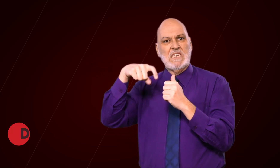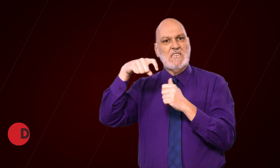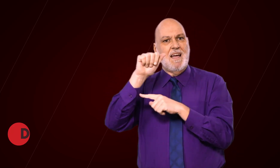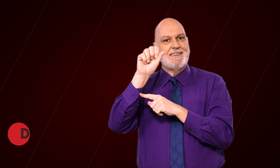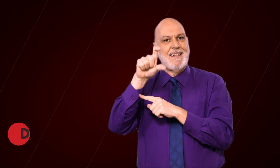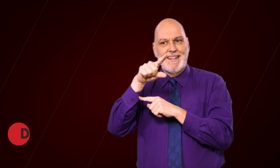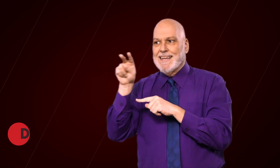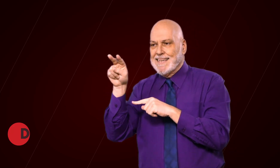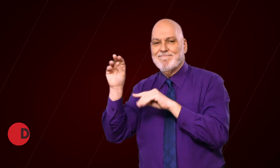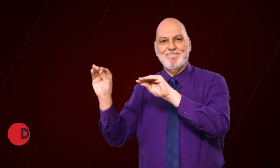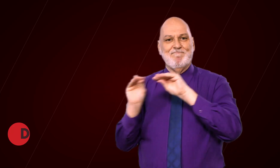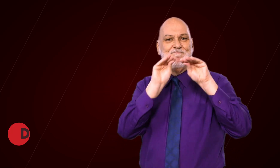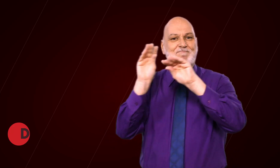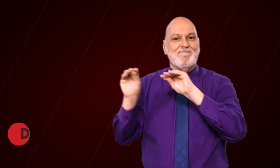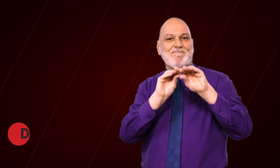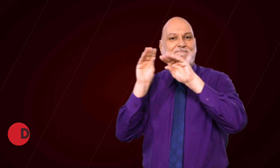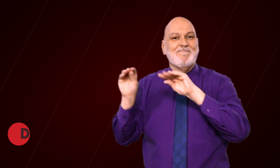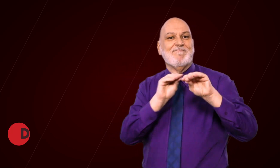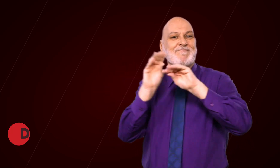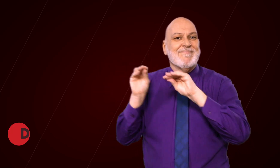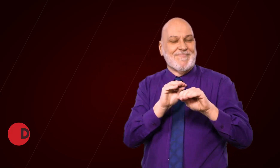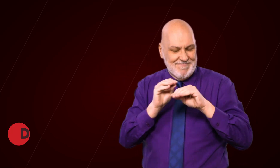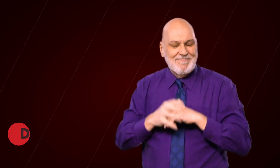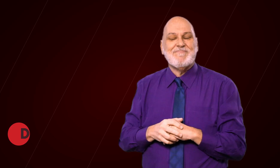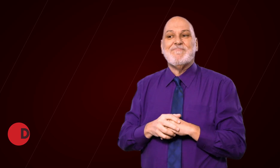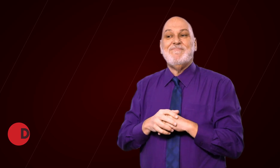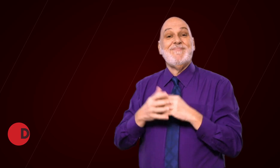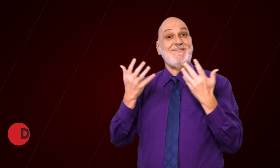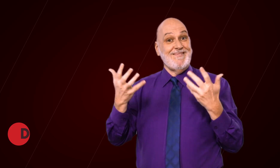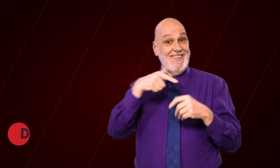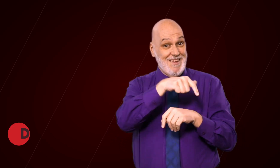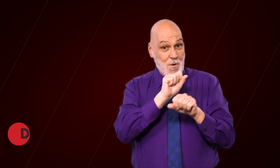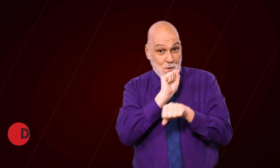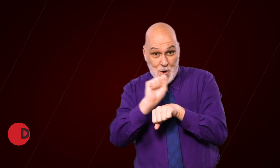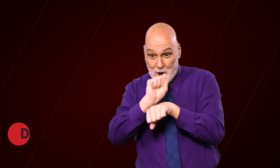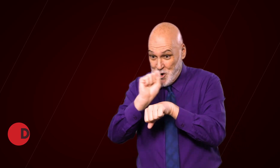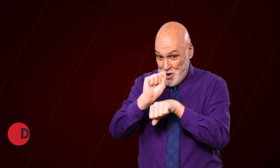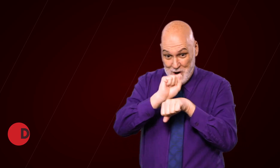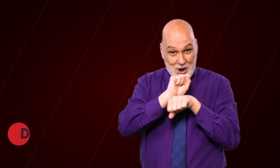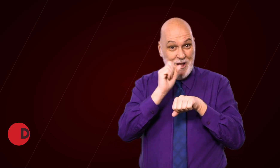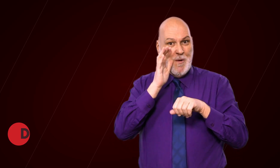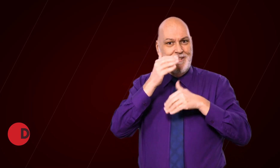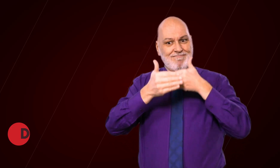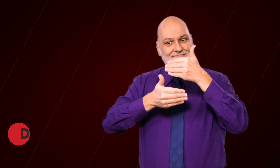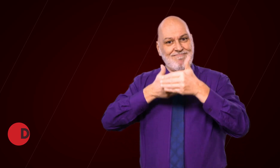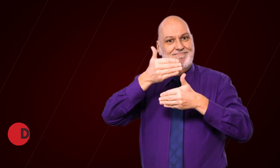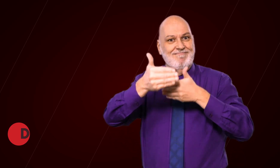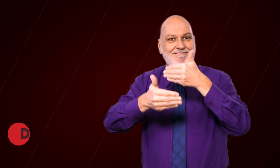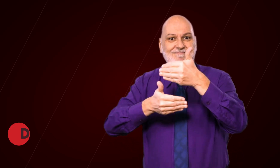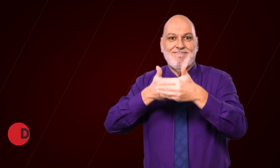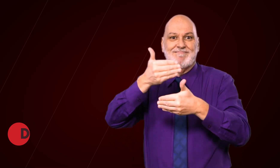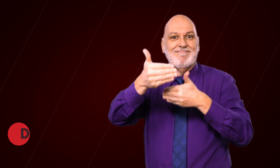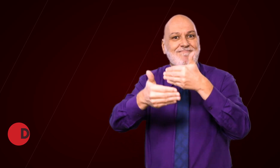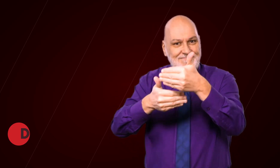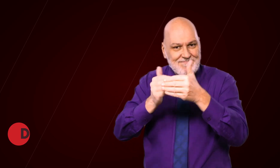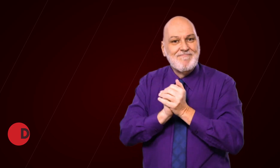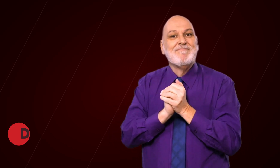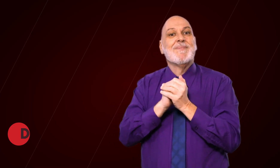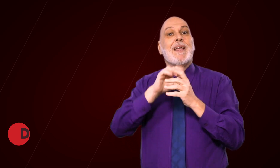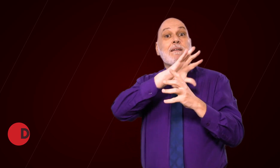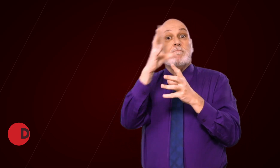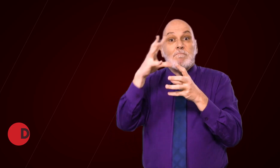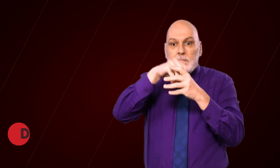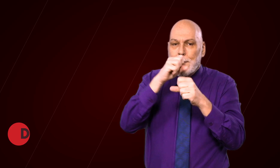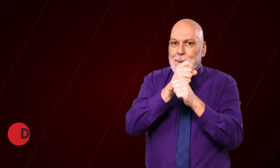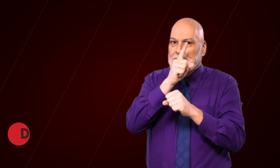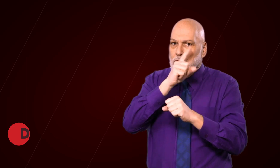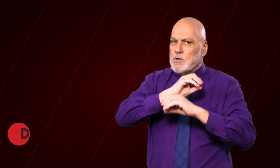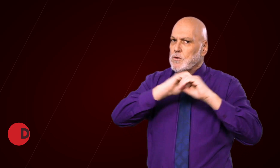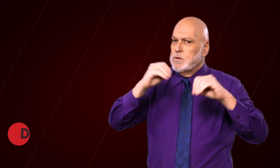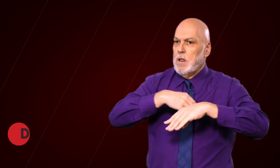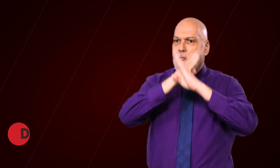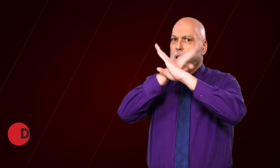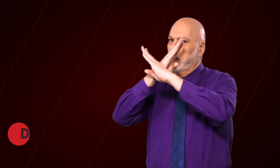and get inputs from the Saskatchewan community to create